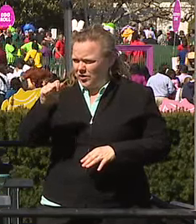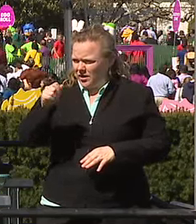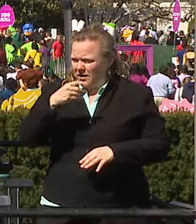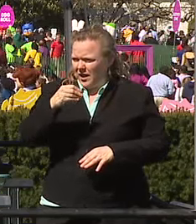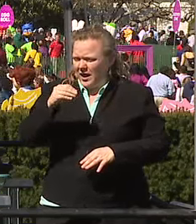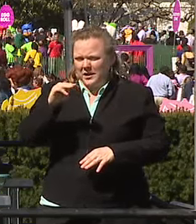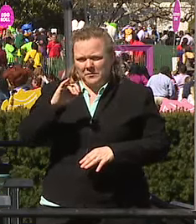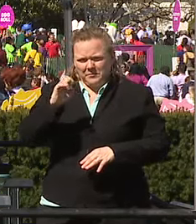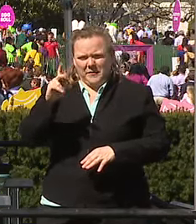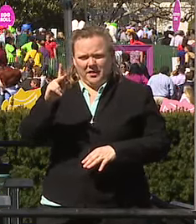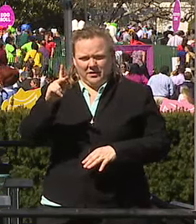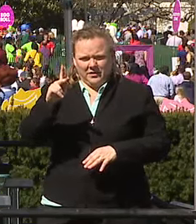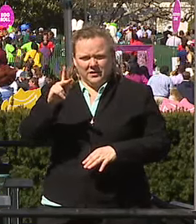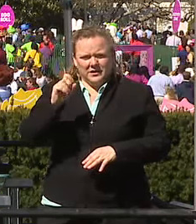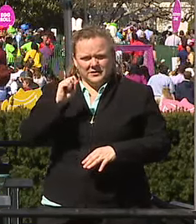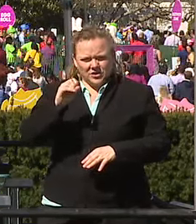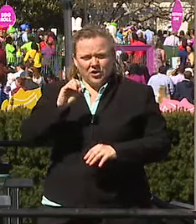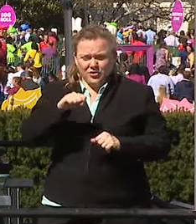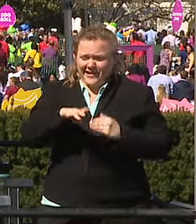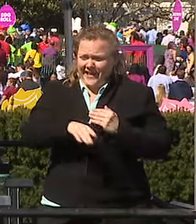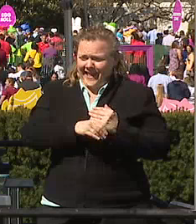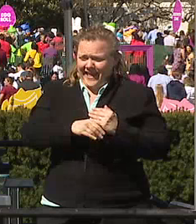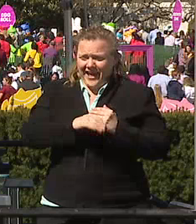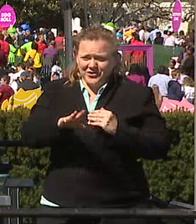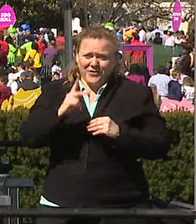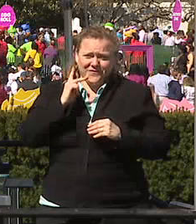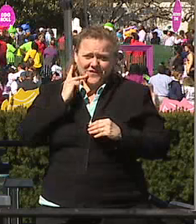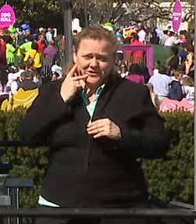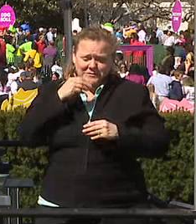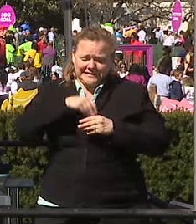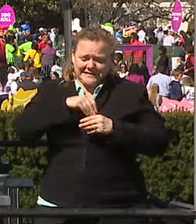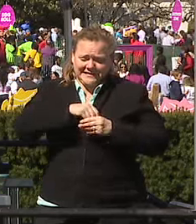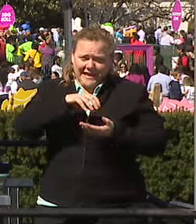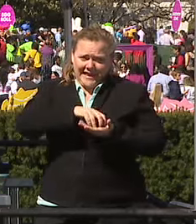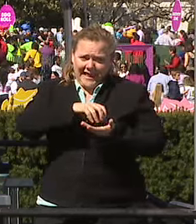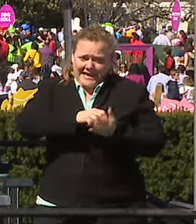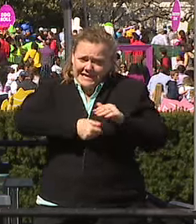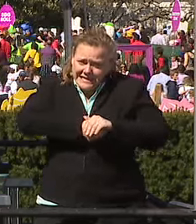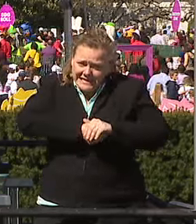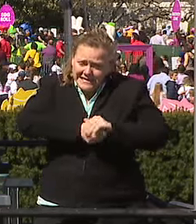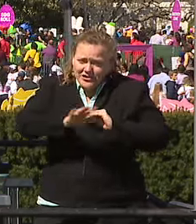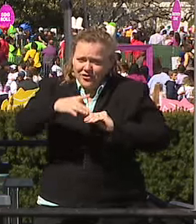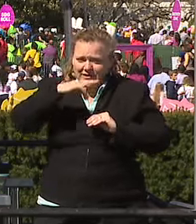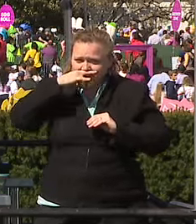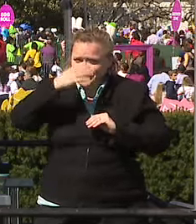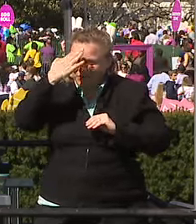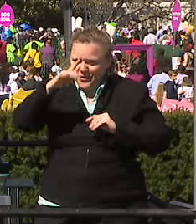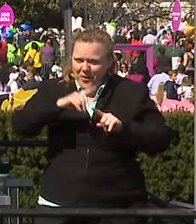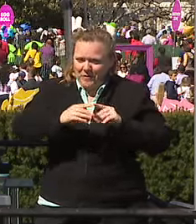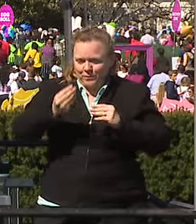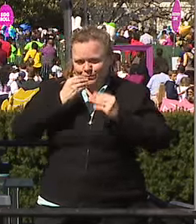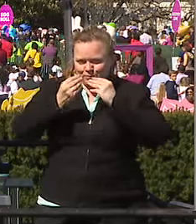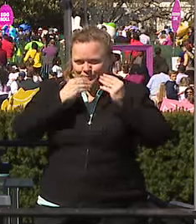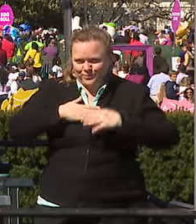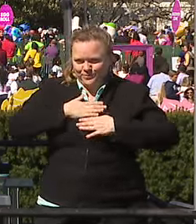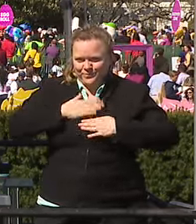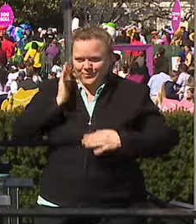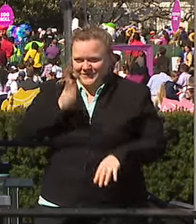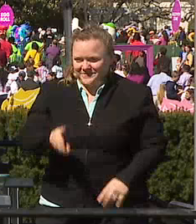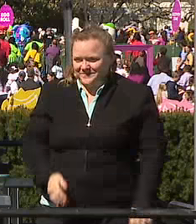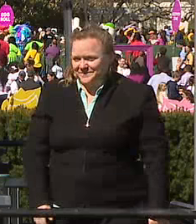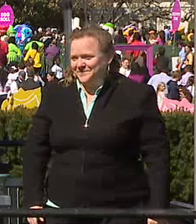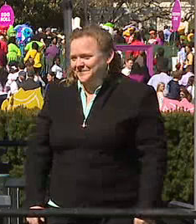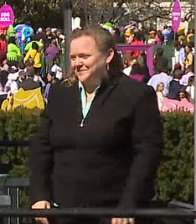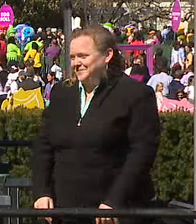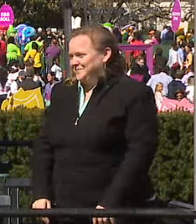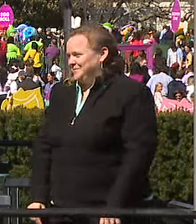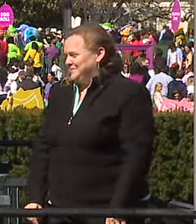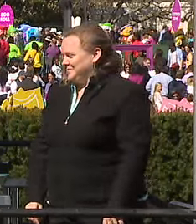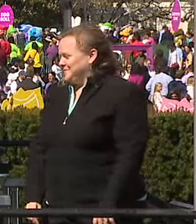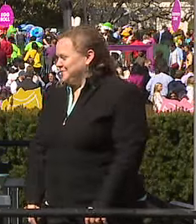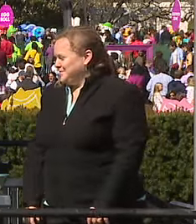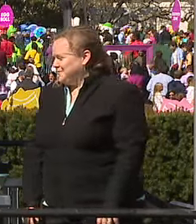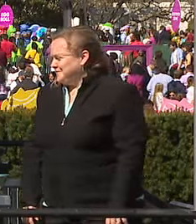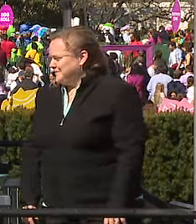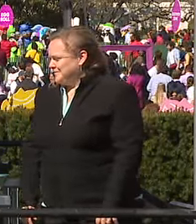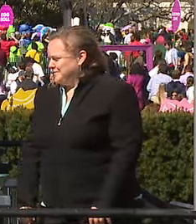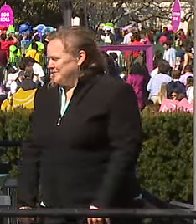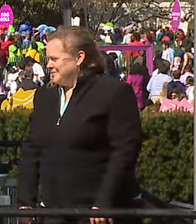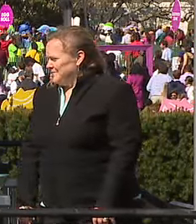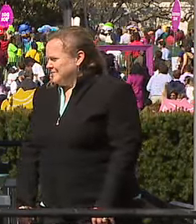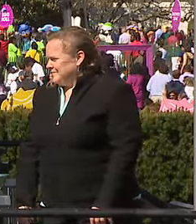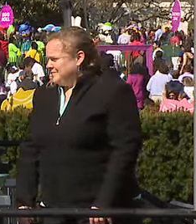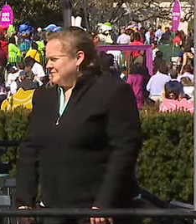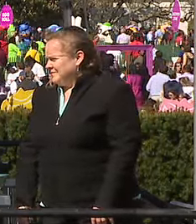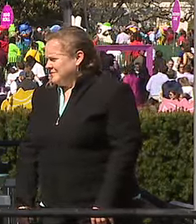without your kids really knowing about it.